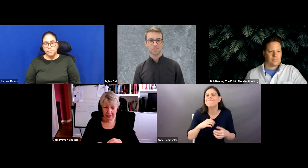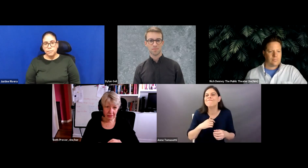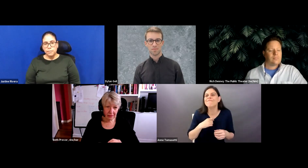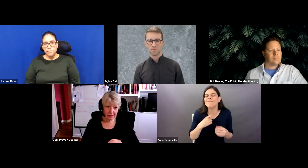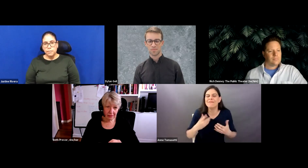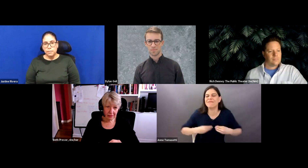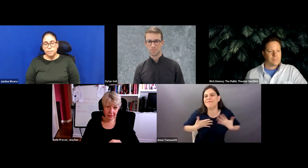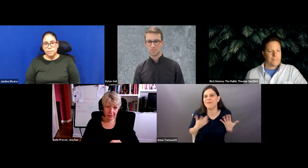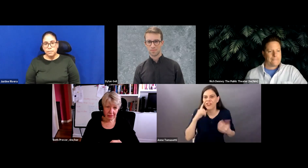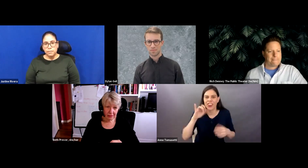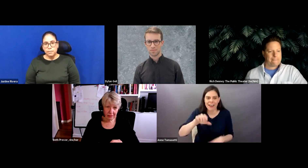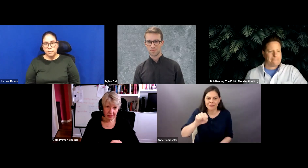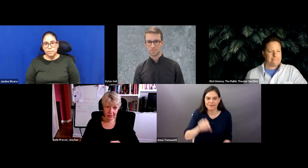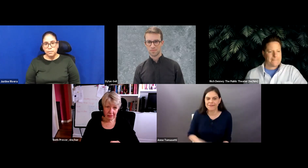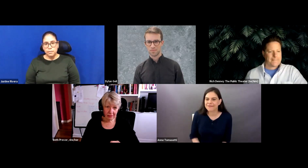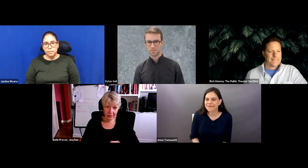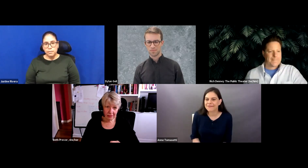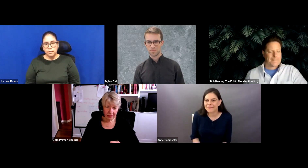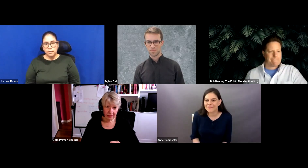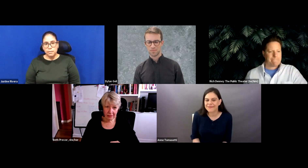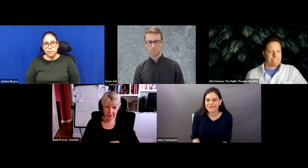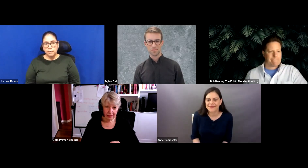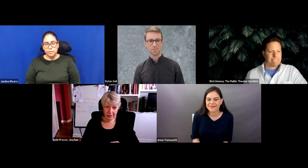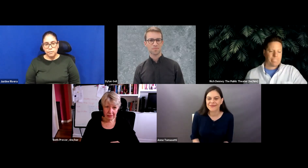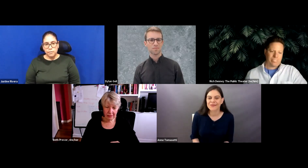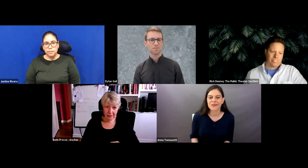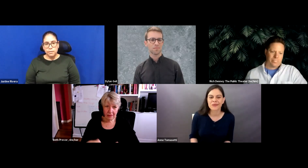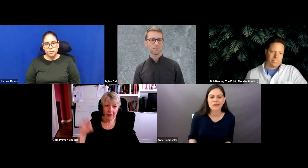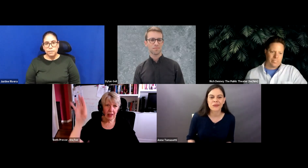format. And it was just fantastic. And it was just inspiring, really.